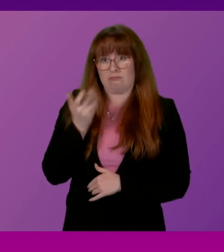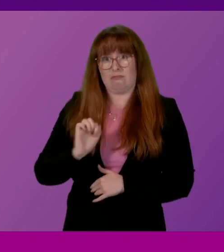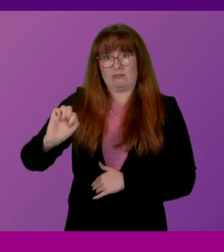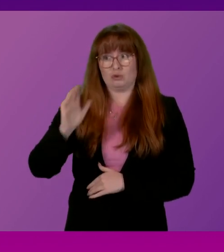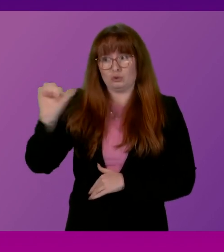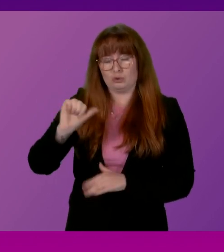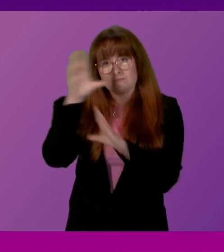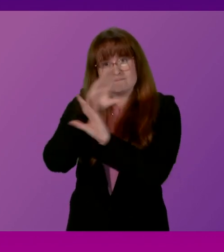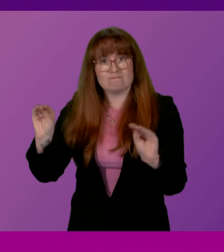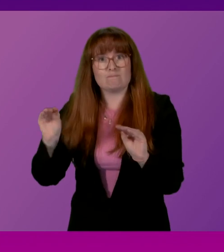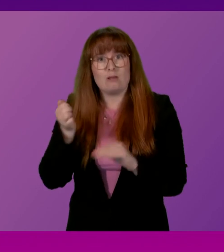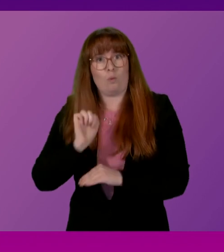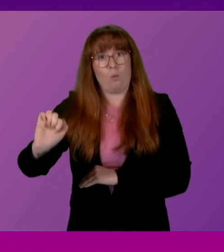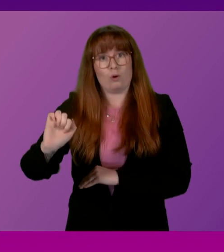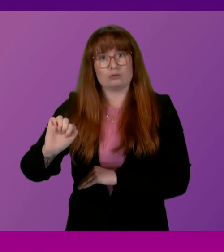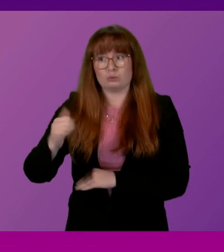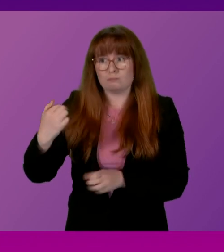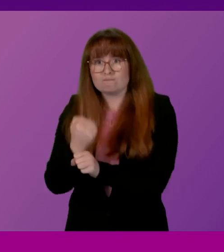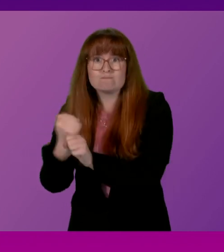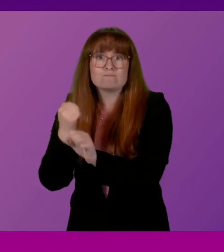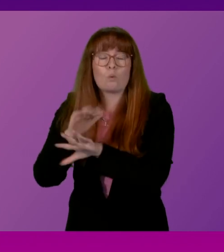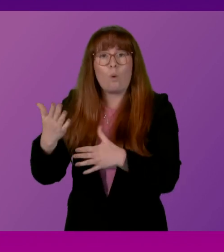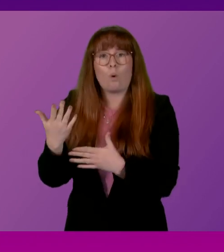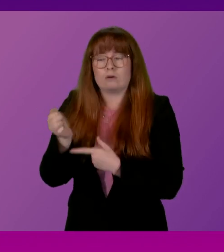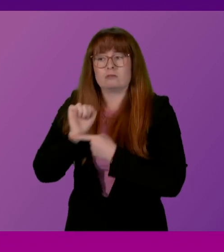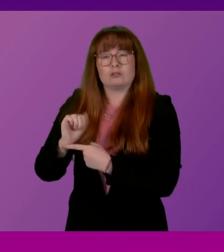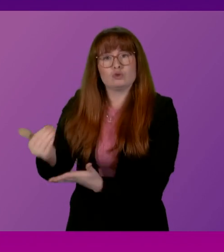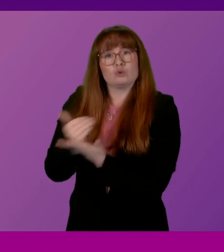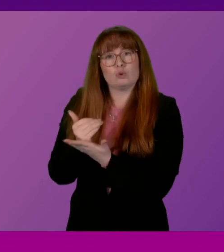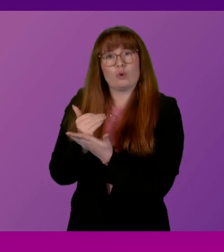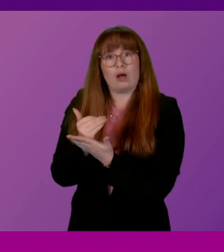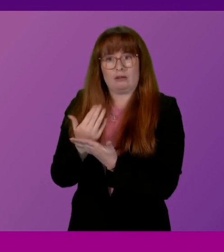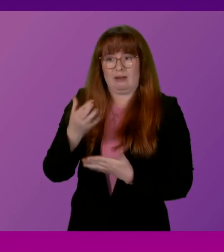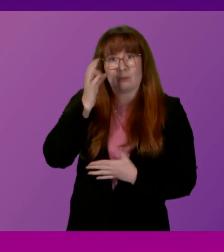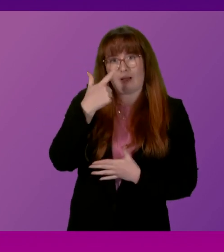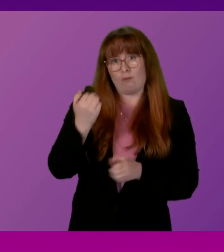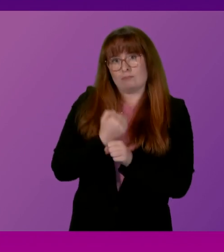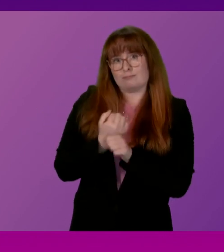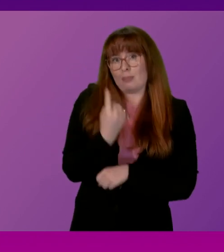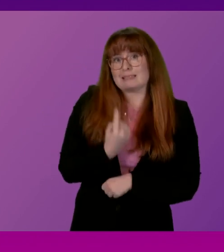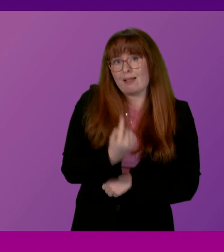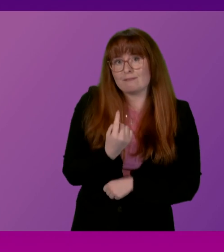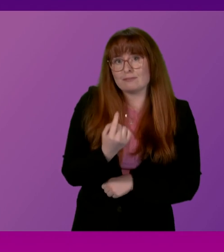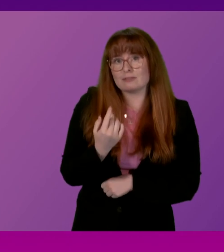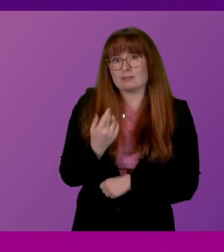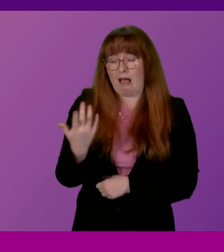to carry out the necessary work, or it can secure the site and carry out the work itself to make the building safe, right up to demolition.